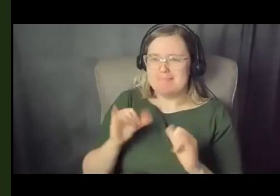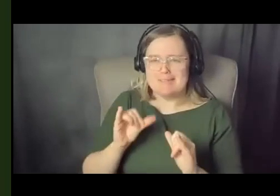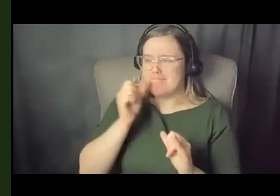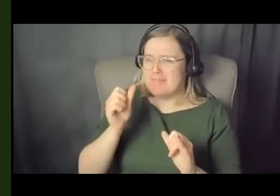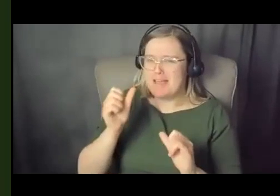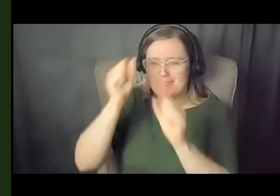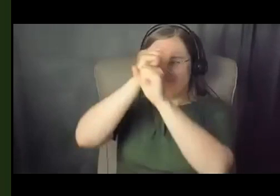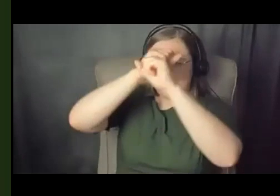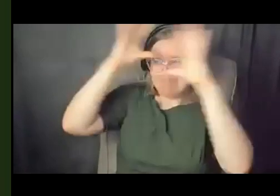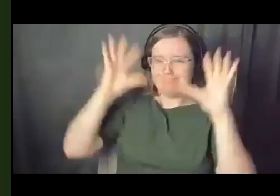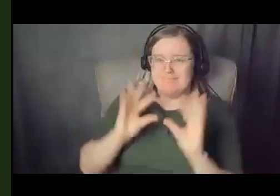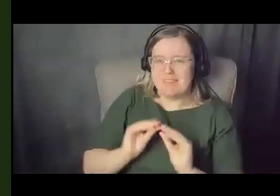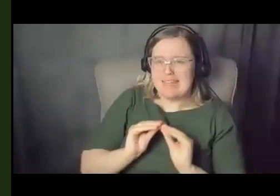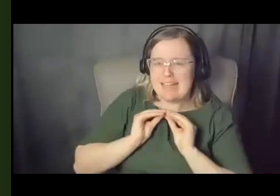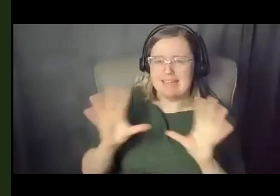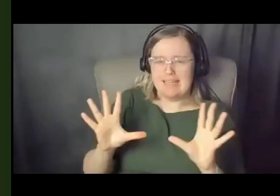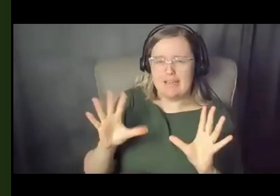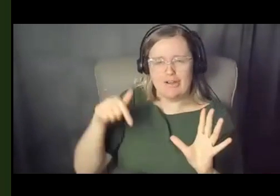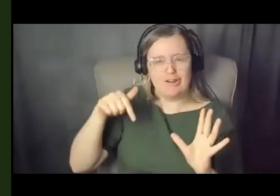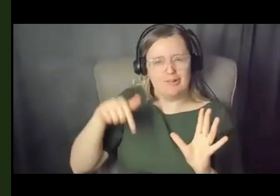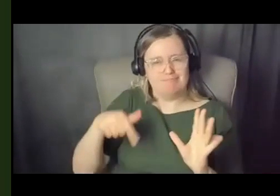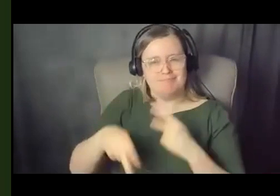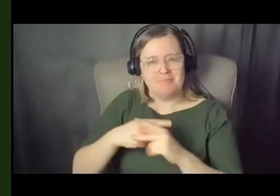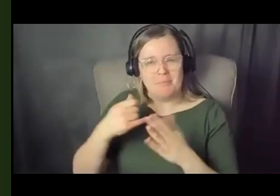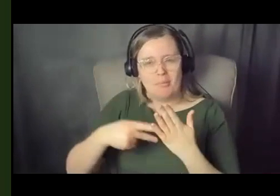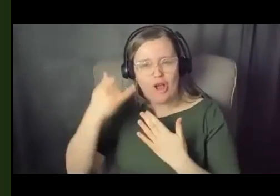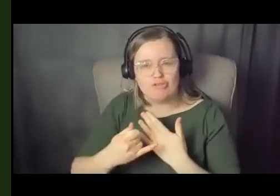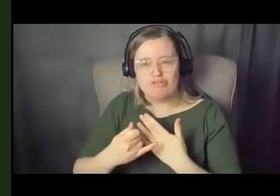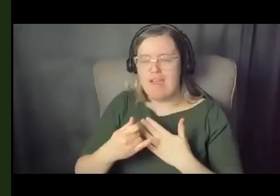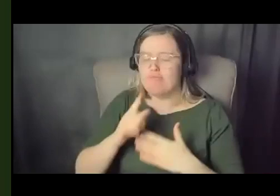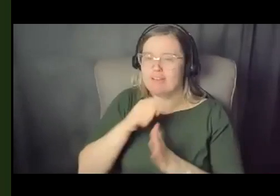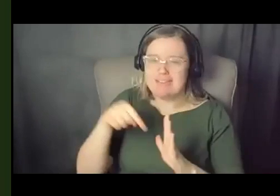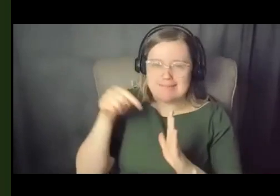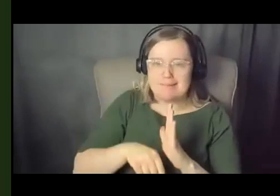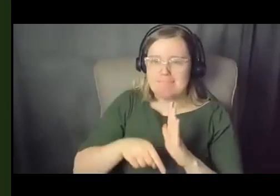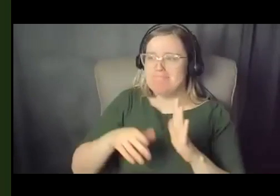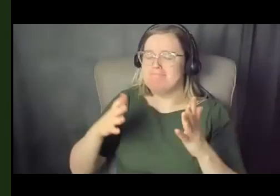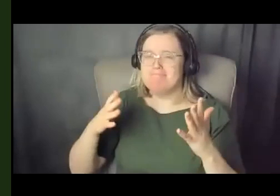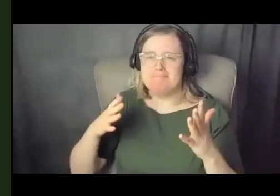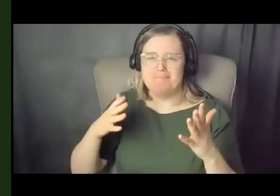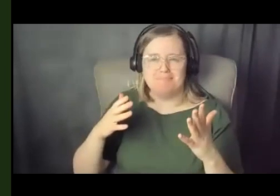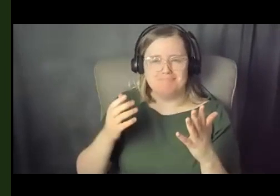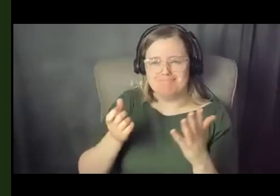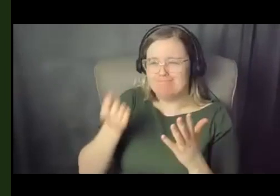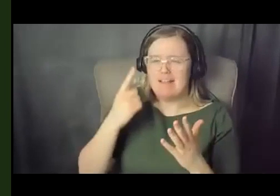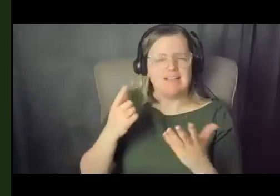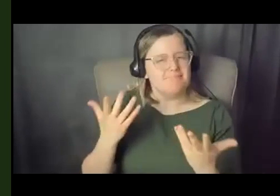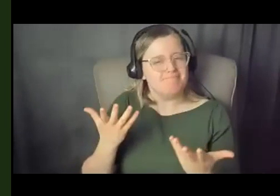projects like this and to really cover some of these issues in depth. So we would like to offer that service.